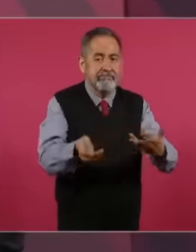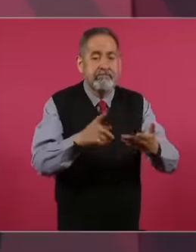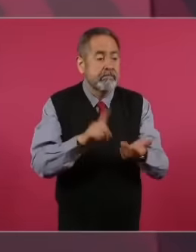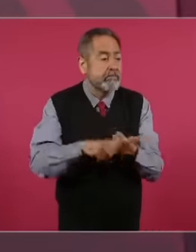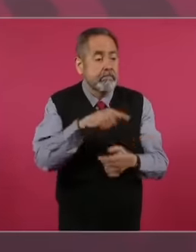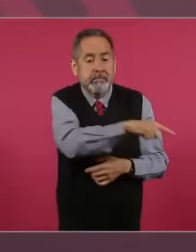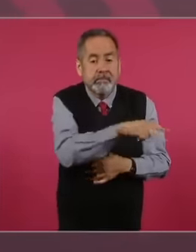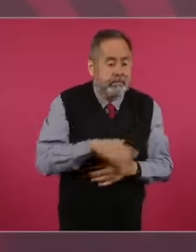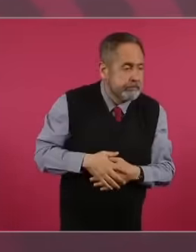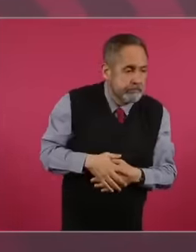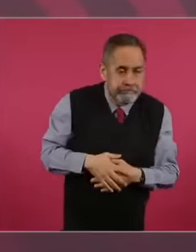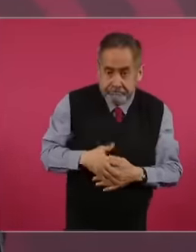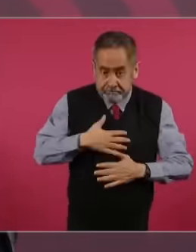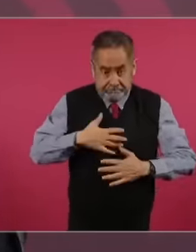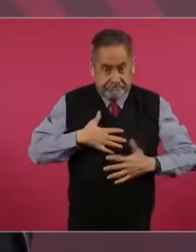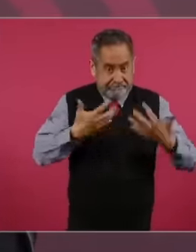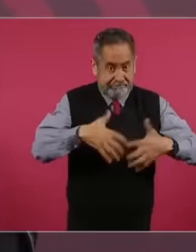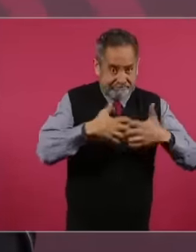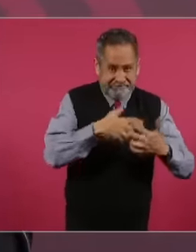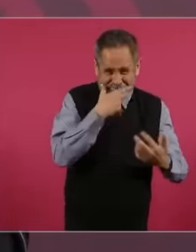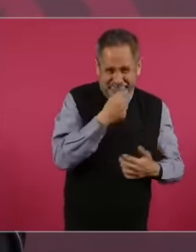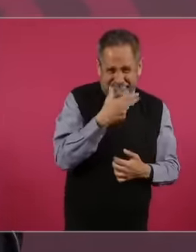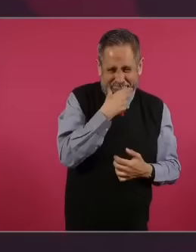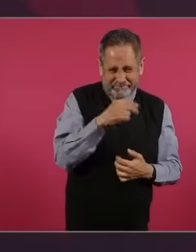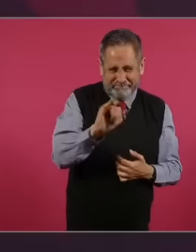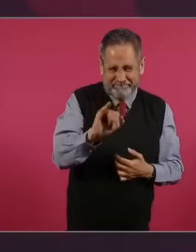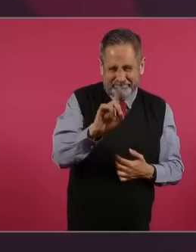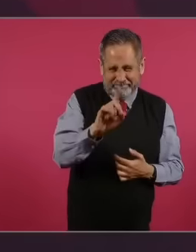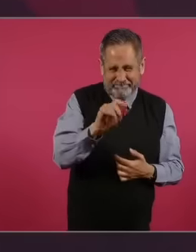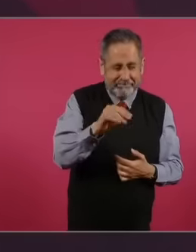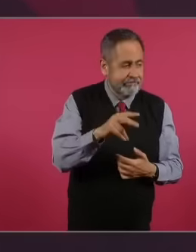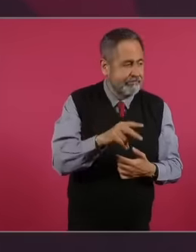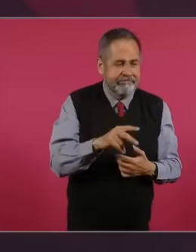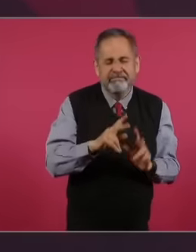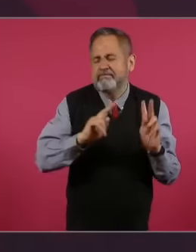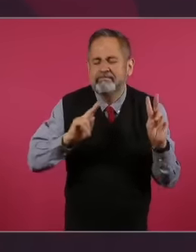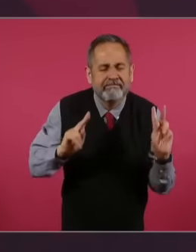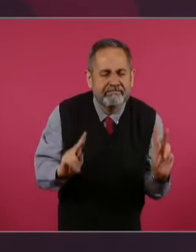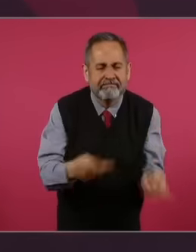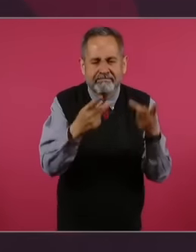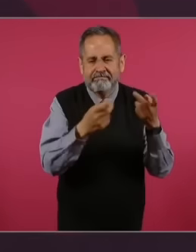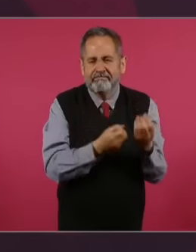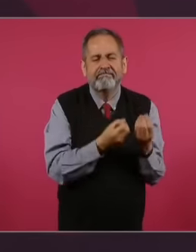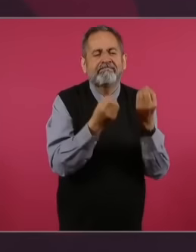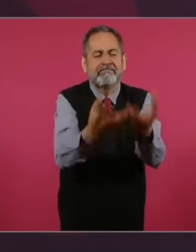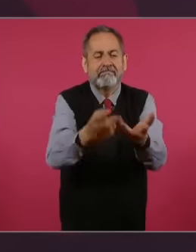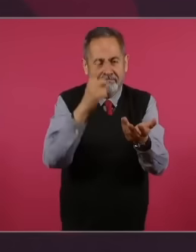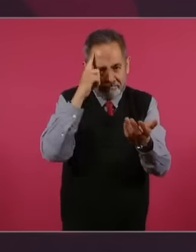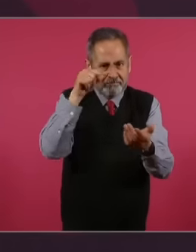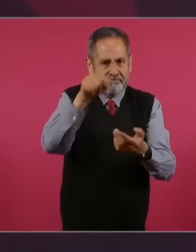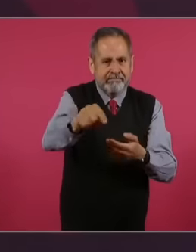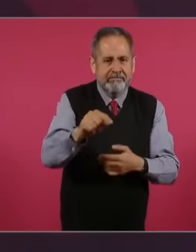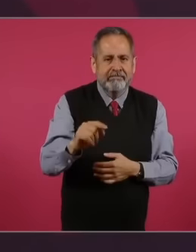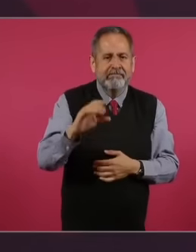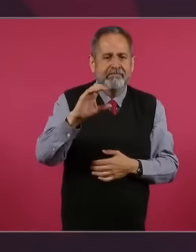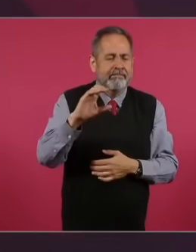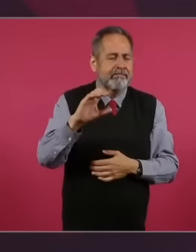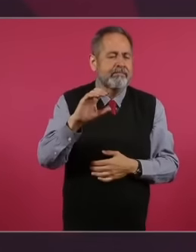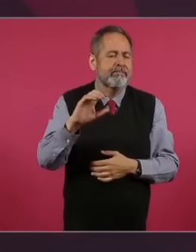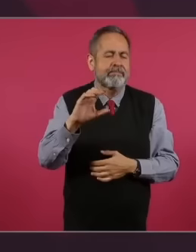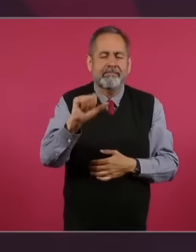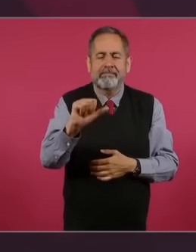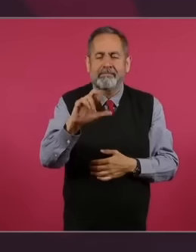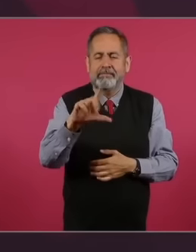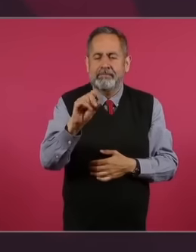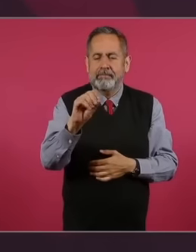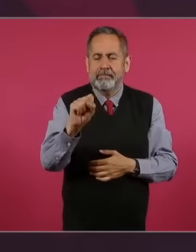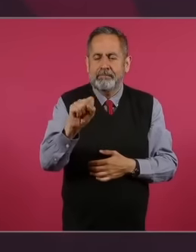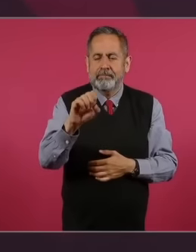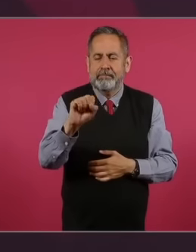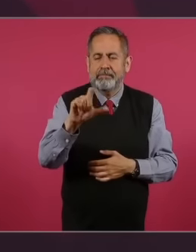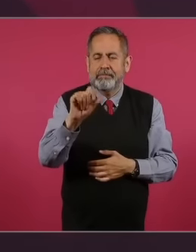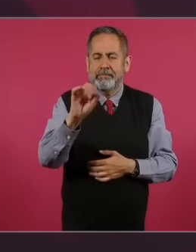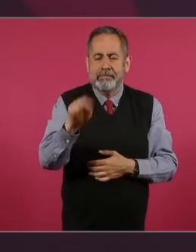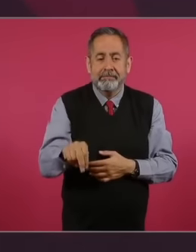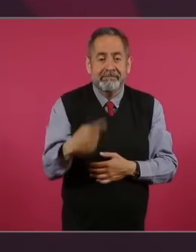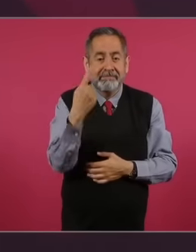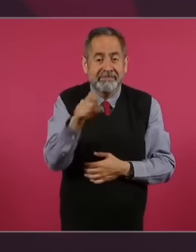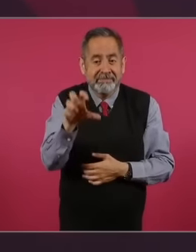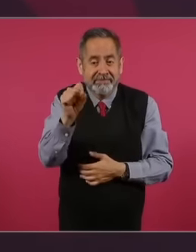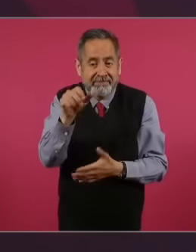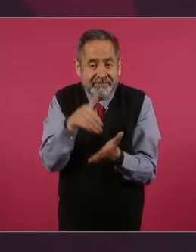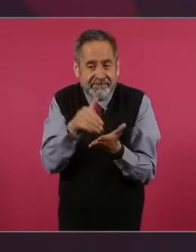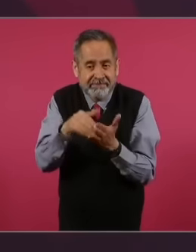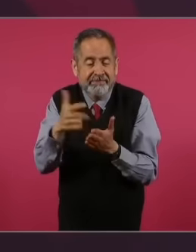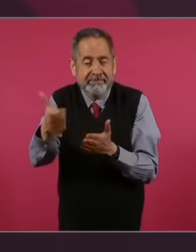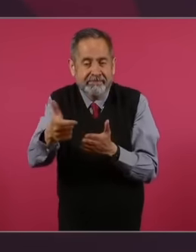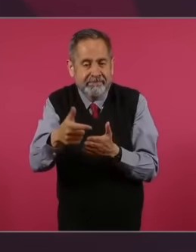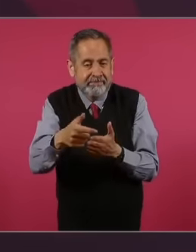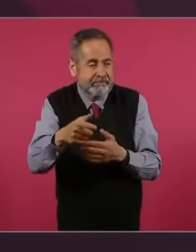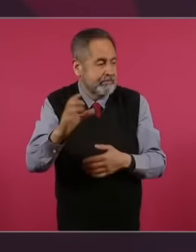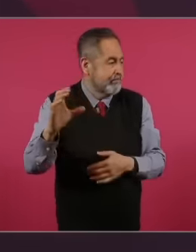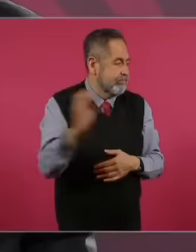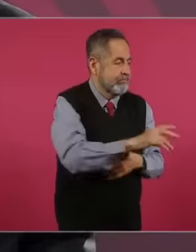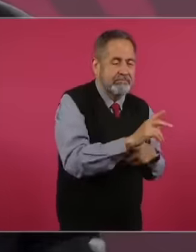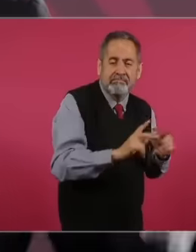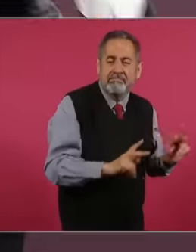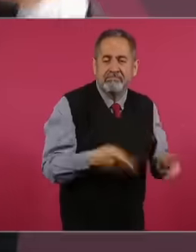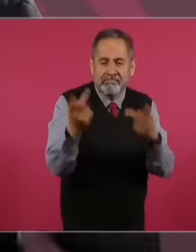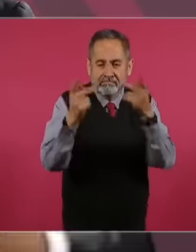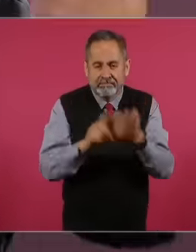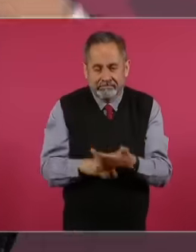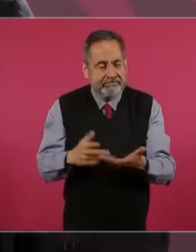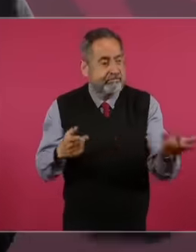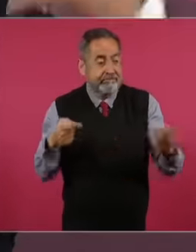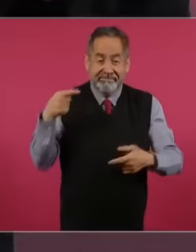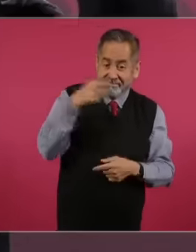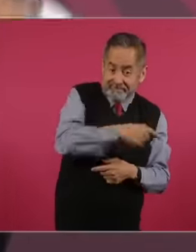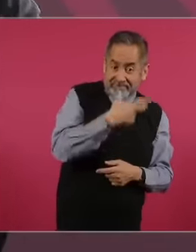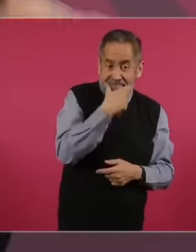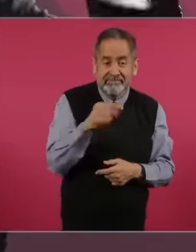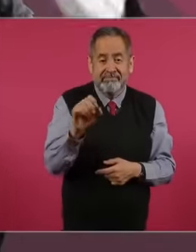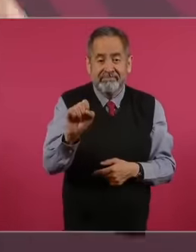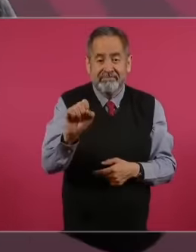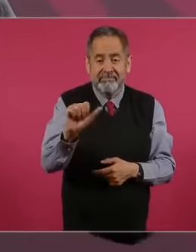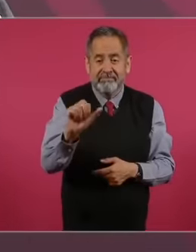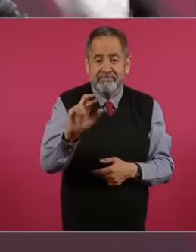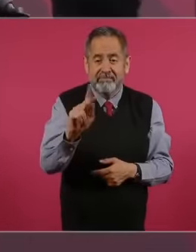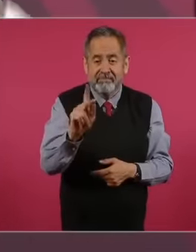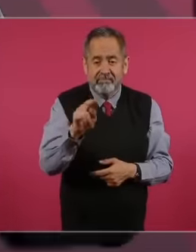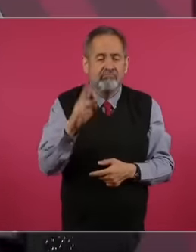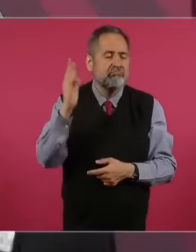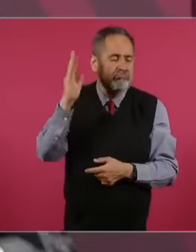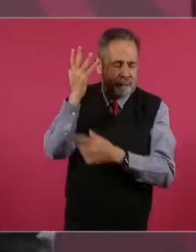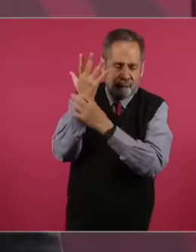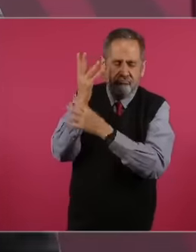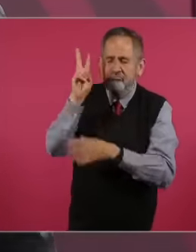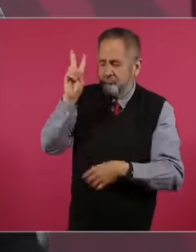company to Carlos Slin for 160 million pesos well Saruk accepts that he participated in the fraud and